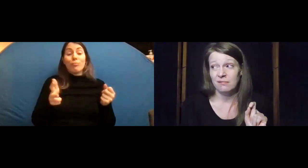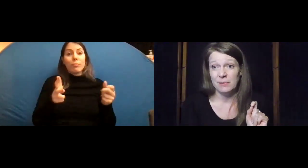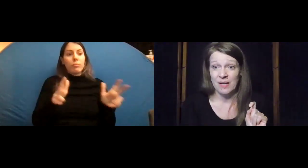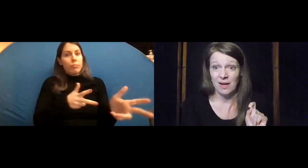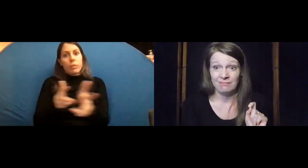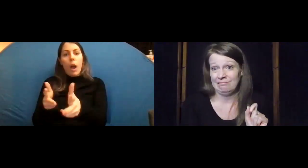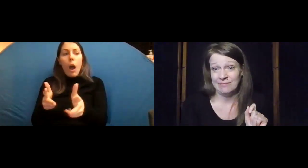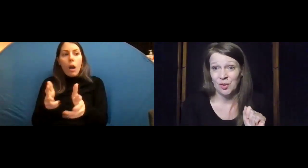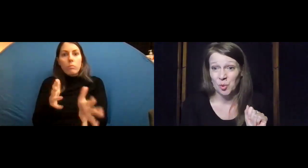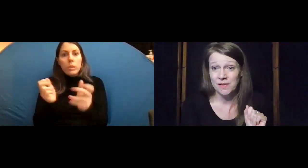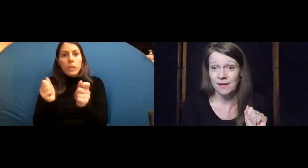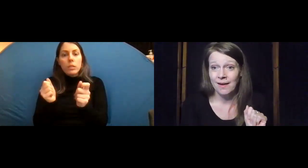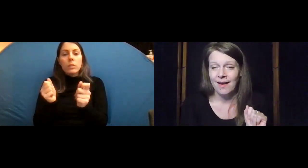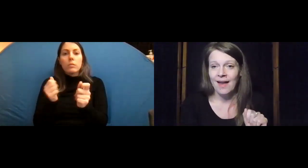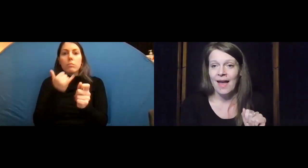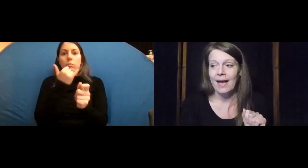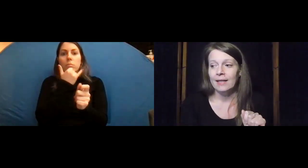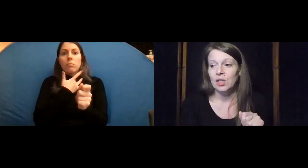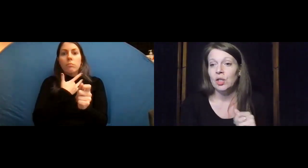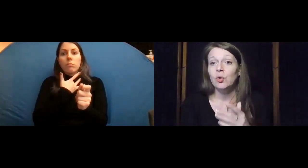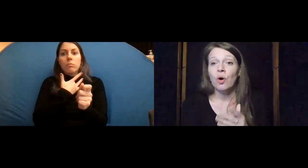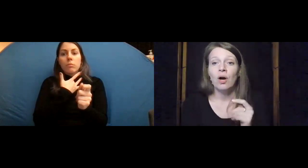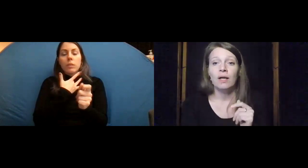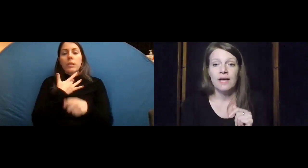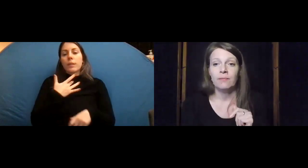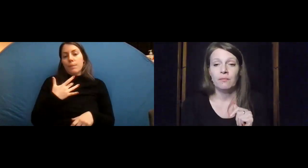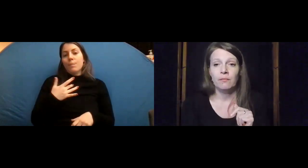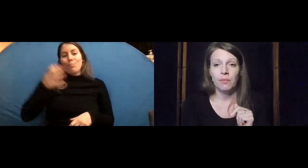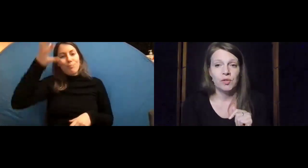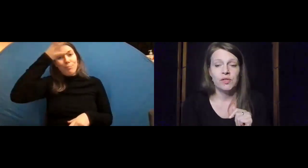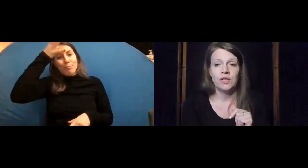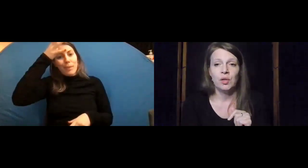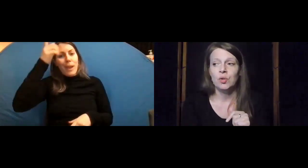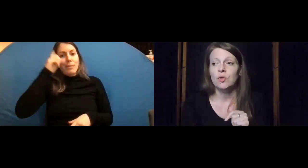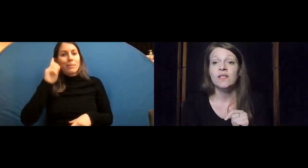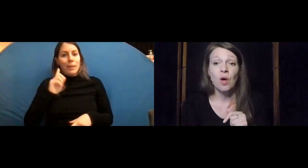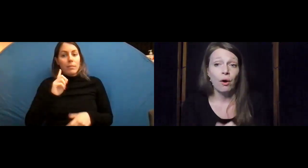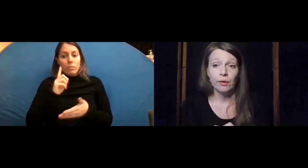he just got his first car, and your son got pulled over for